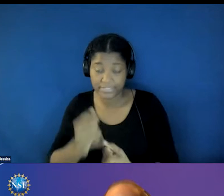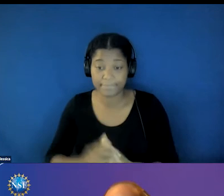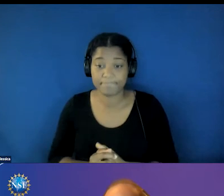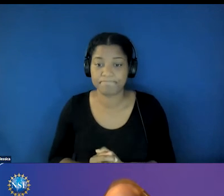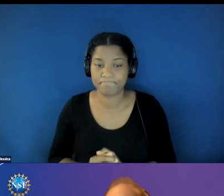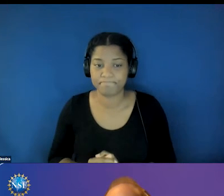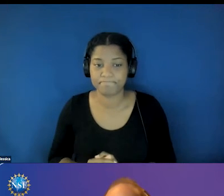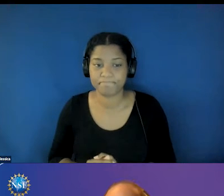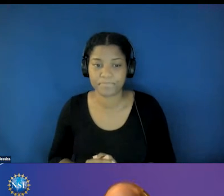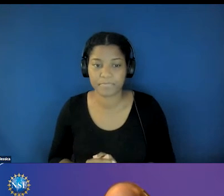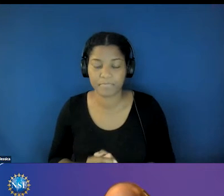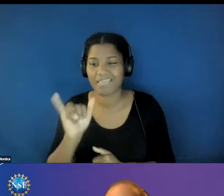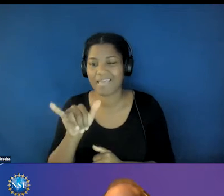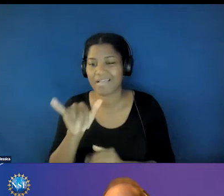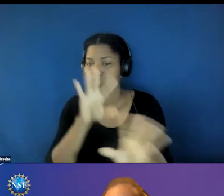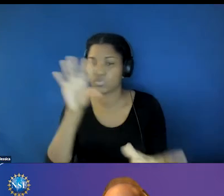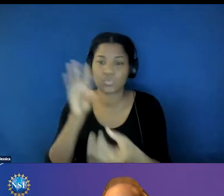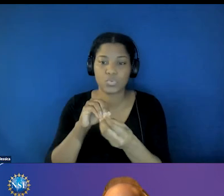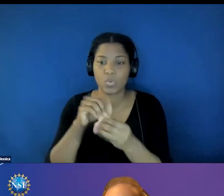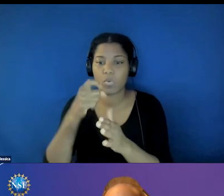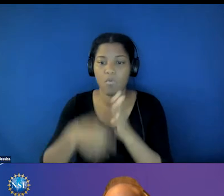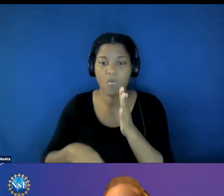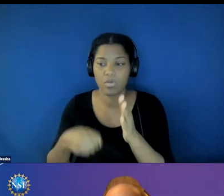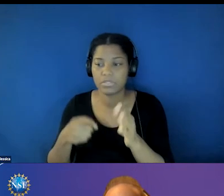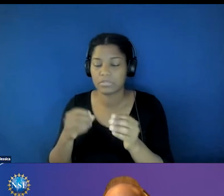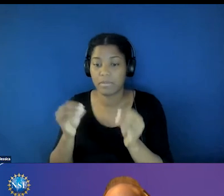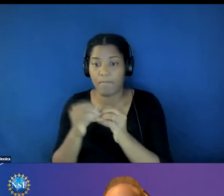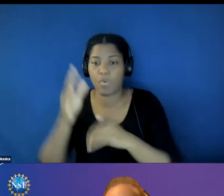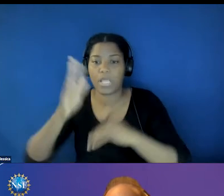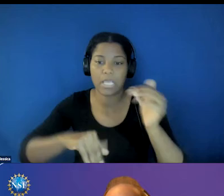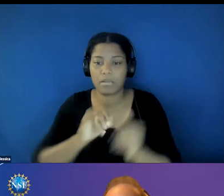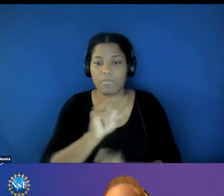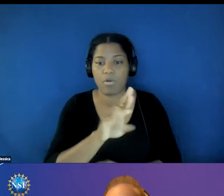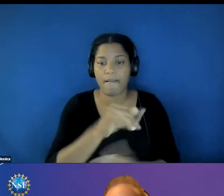with a total project cost greater than the MRI program. So, next slide, please.